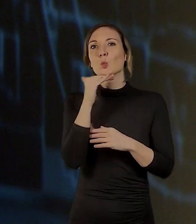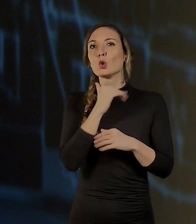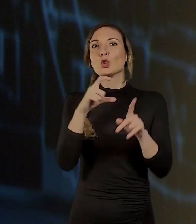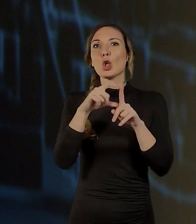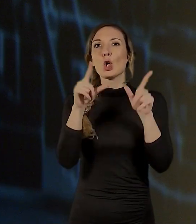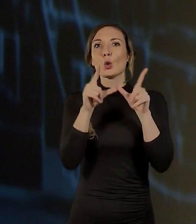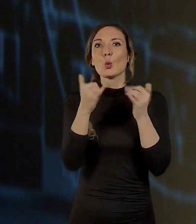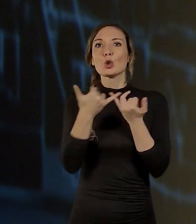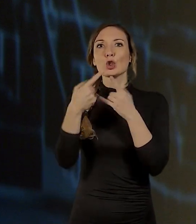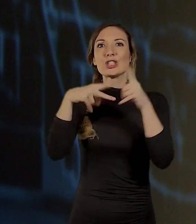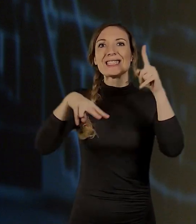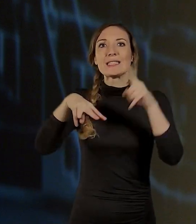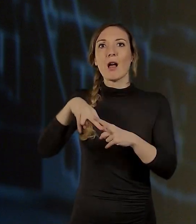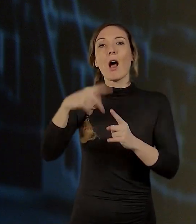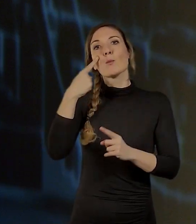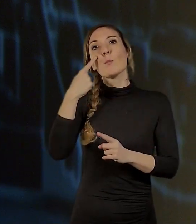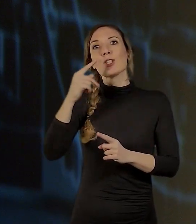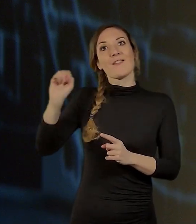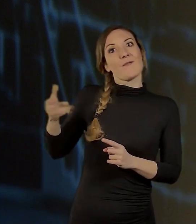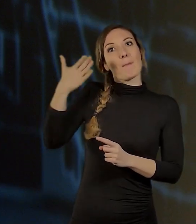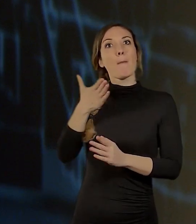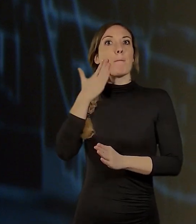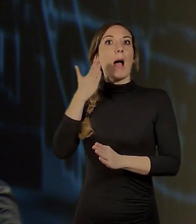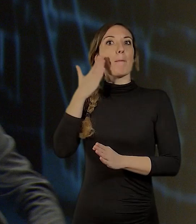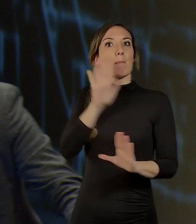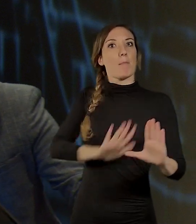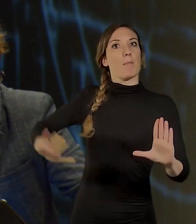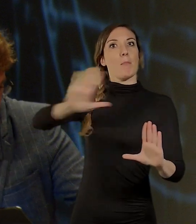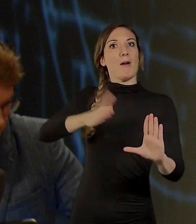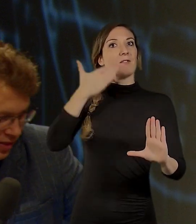And I'll ask the deputy mayor for a response. Thank you for your words. He already said it here